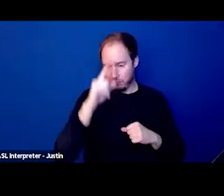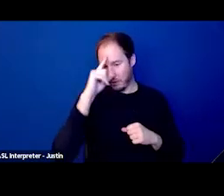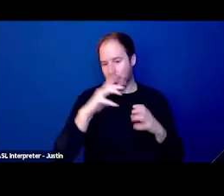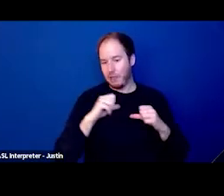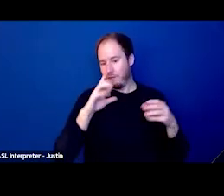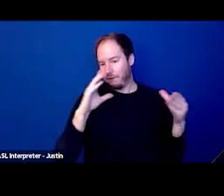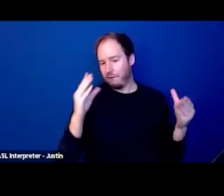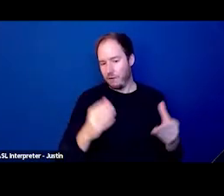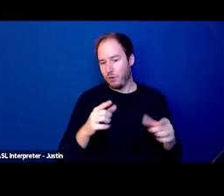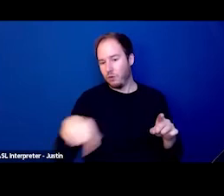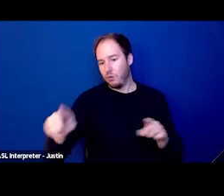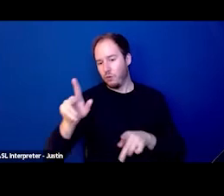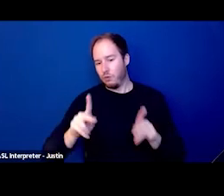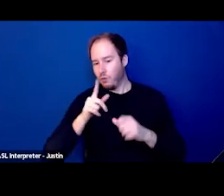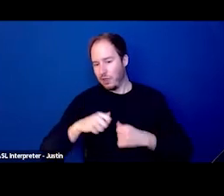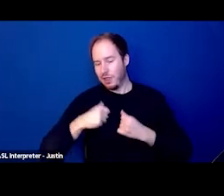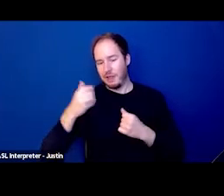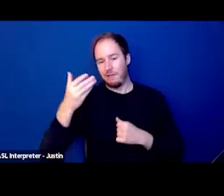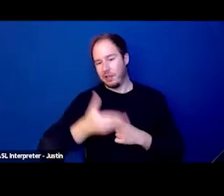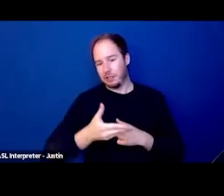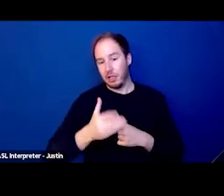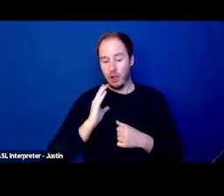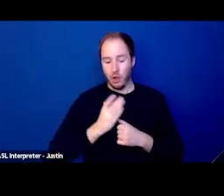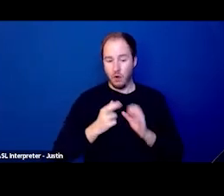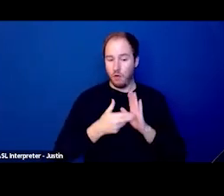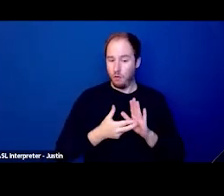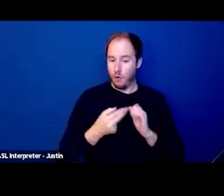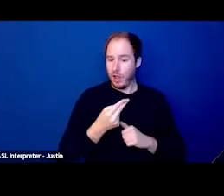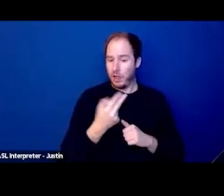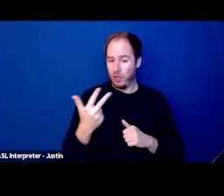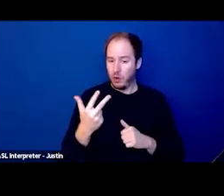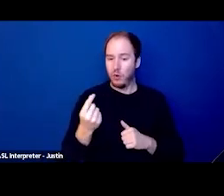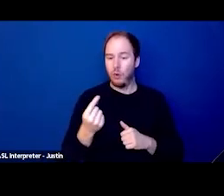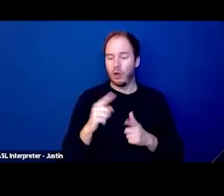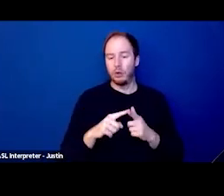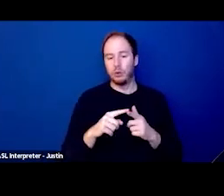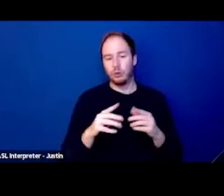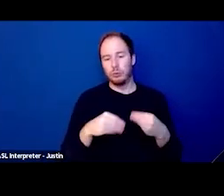to the residents on site. And our job at H3 is to provide the referrals